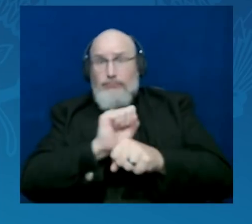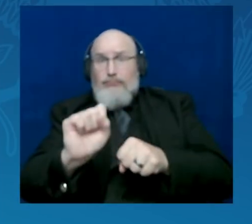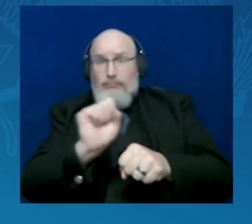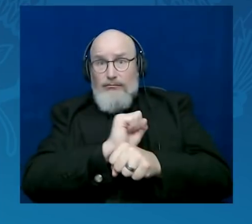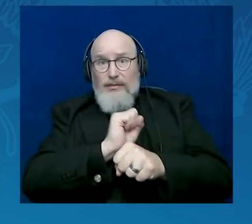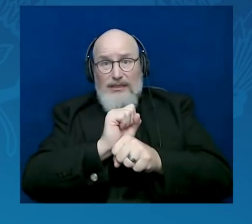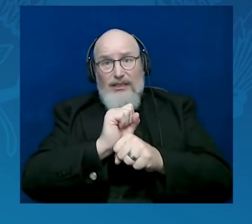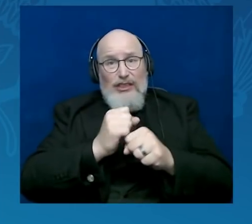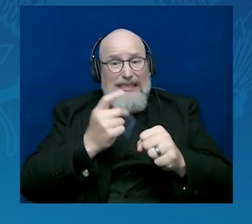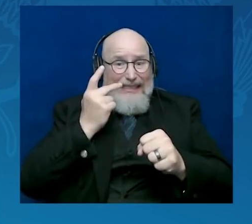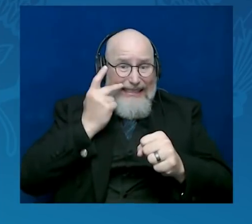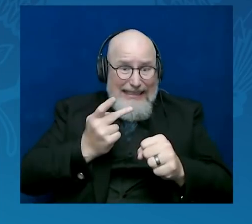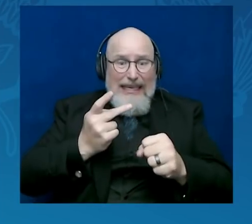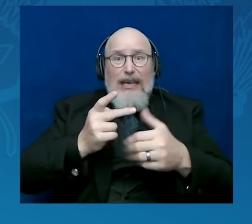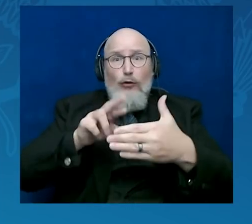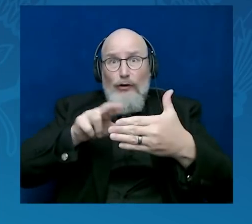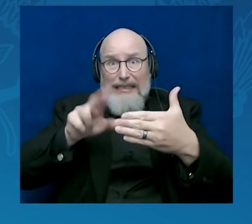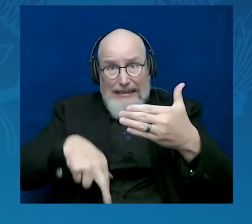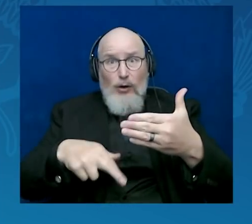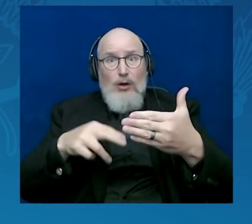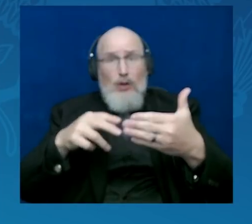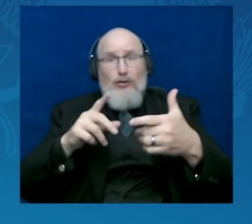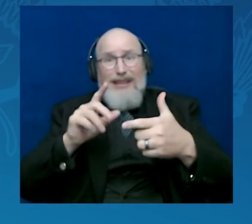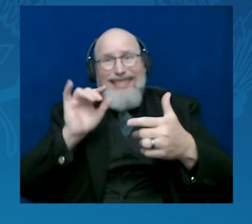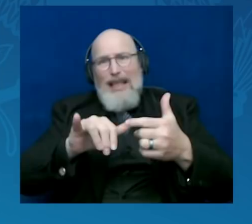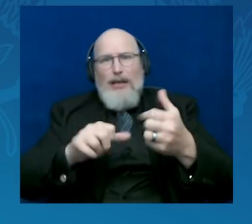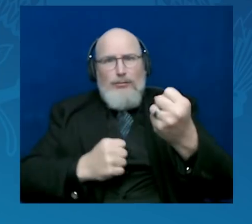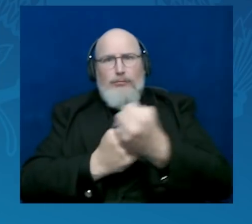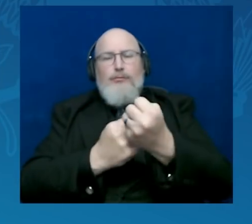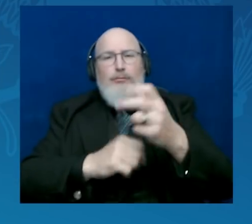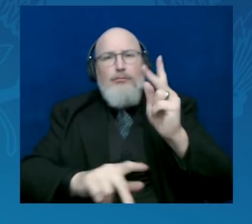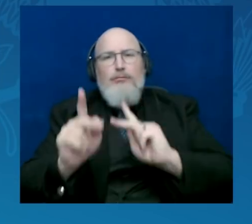But that being said, there is a duality that is always present,